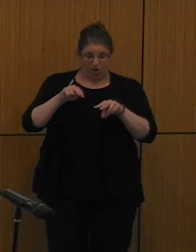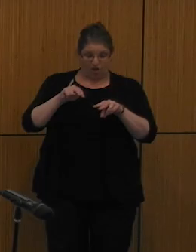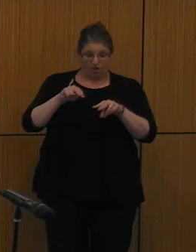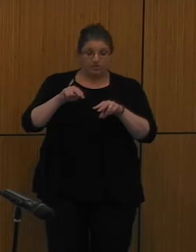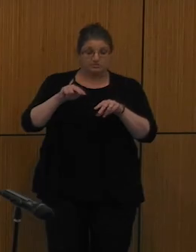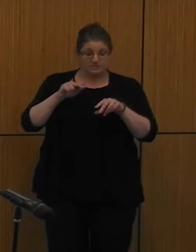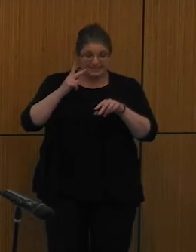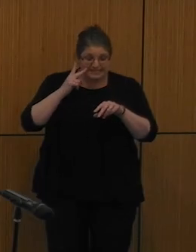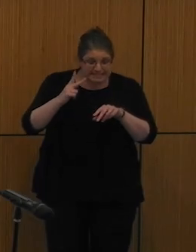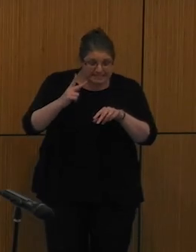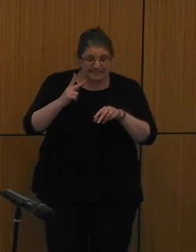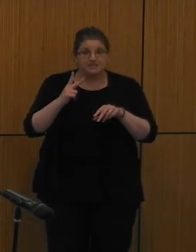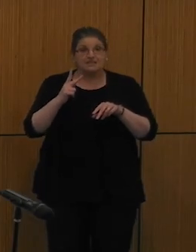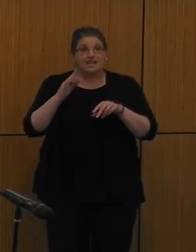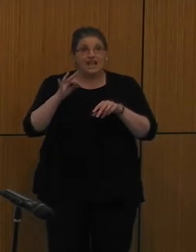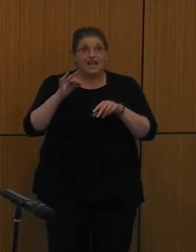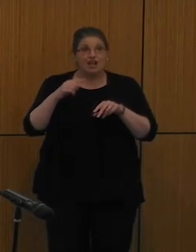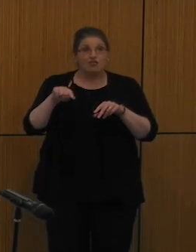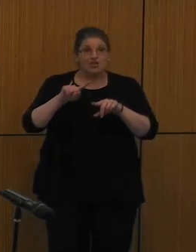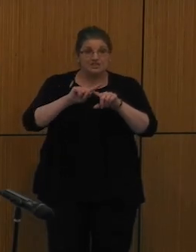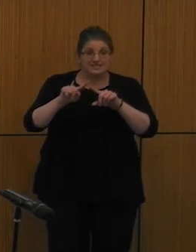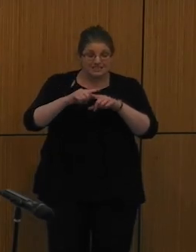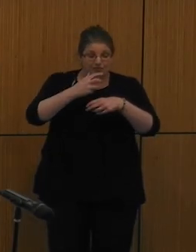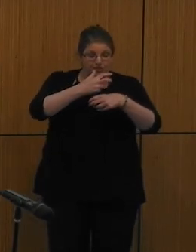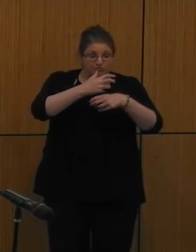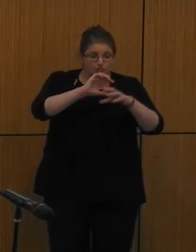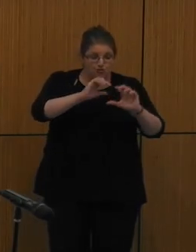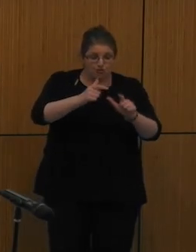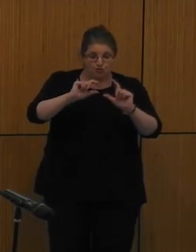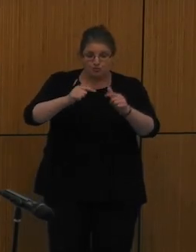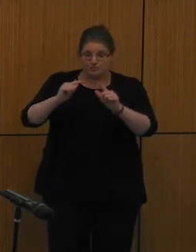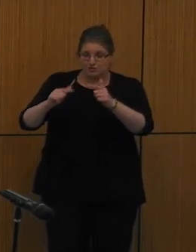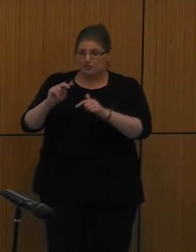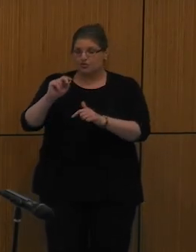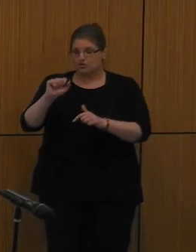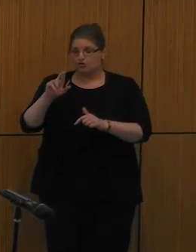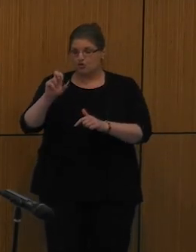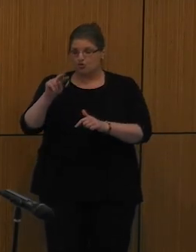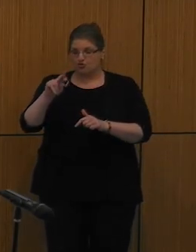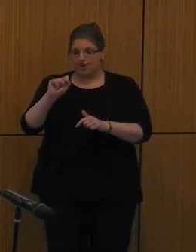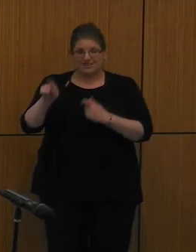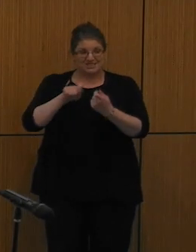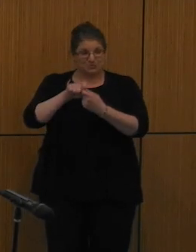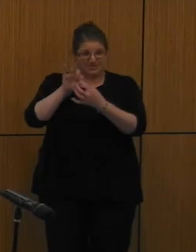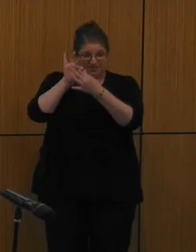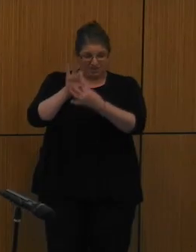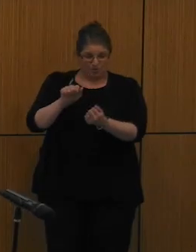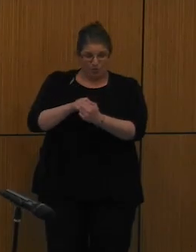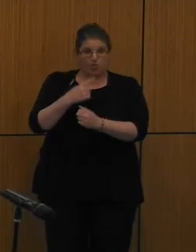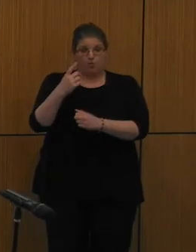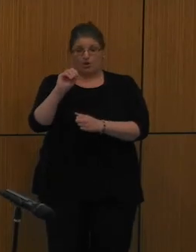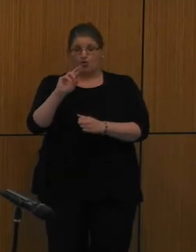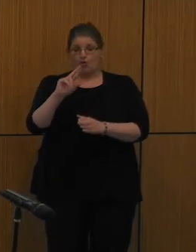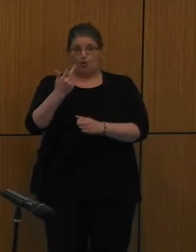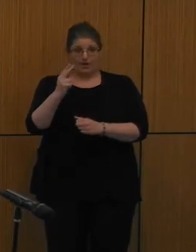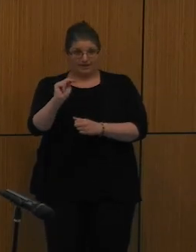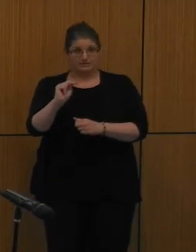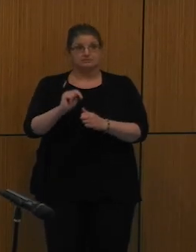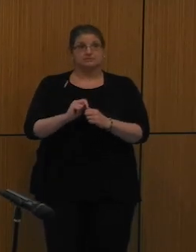or determine if these bundles of neurons are organ specific for example, does that bundle is that bundle dedicated to the heart?